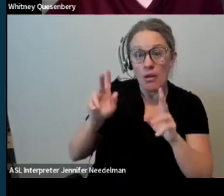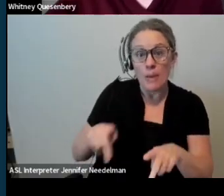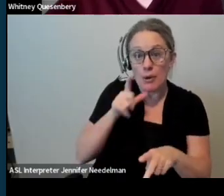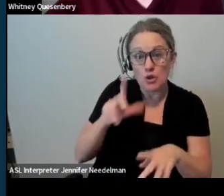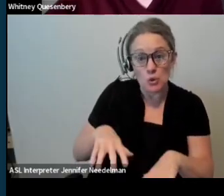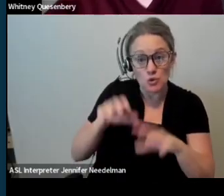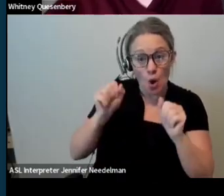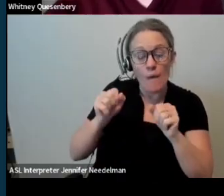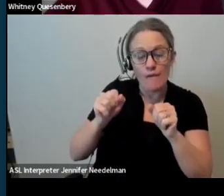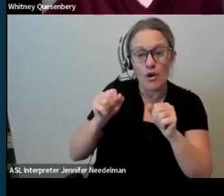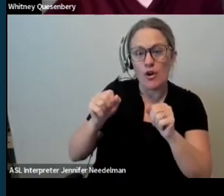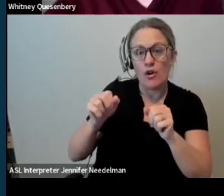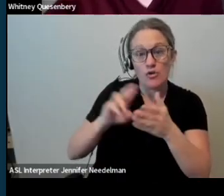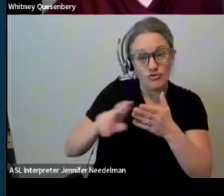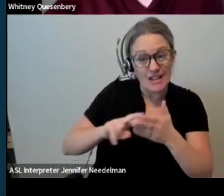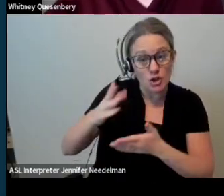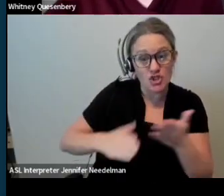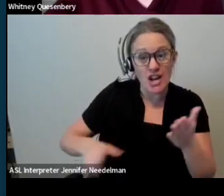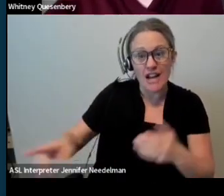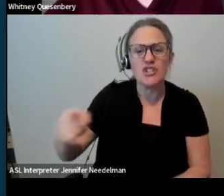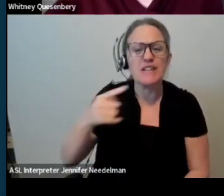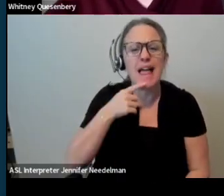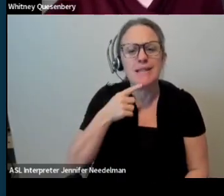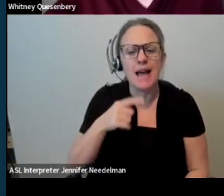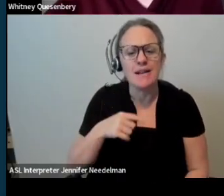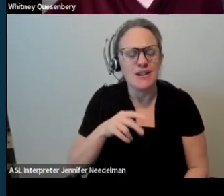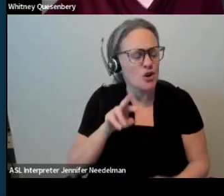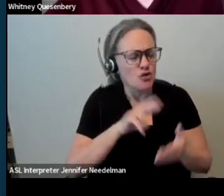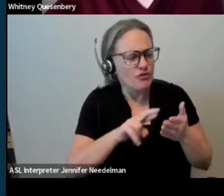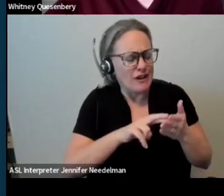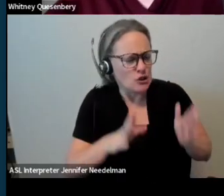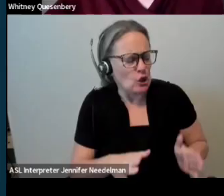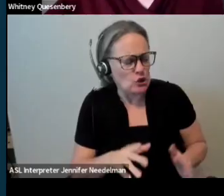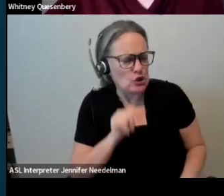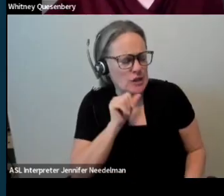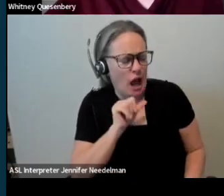and said, well, you know, researchers aren't just one person, they're, there are a lot